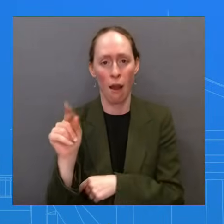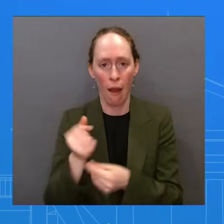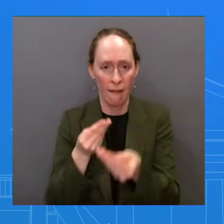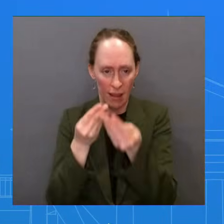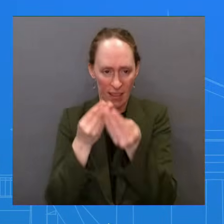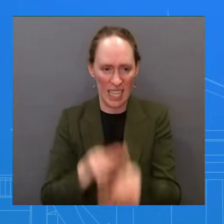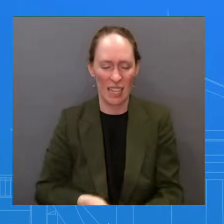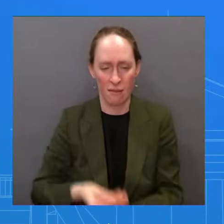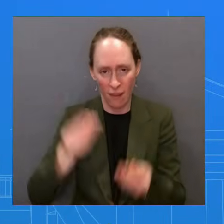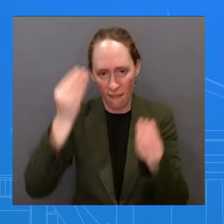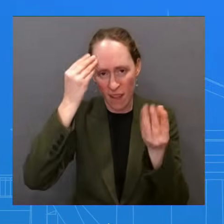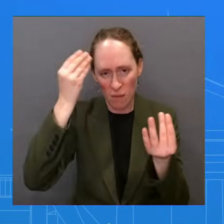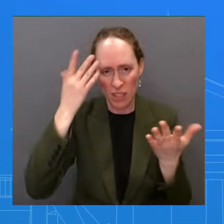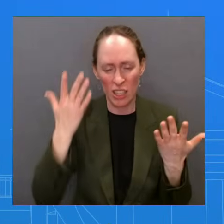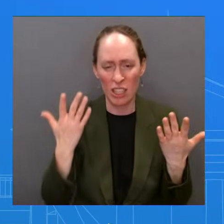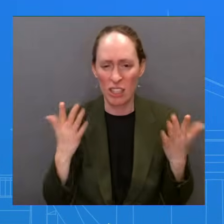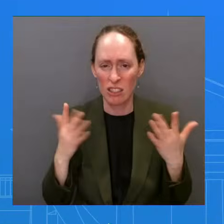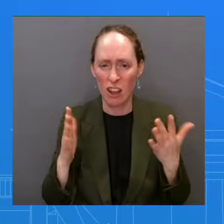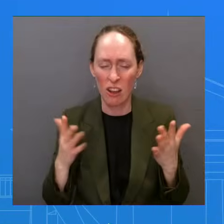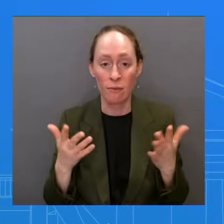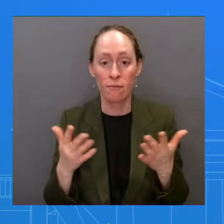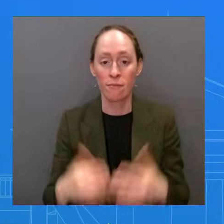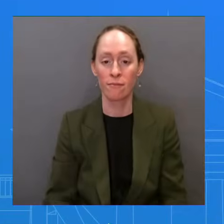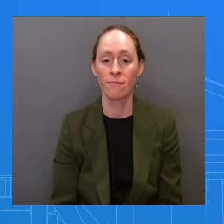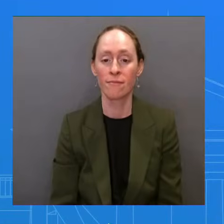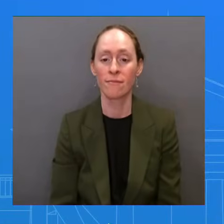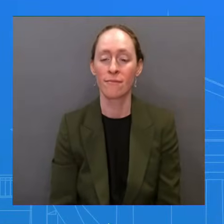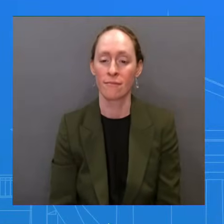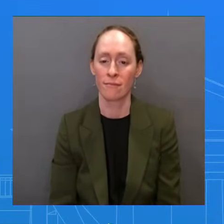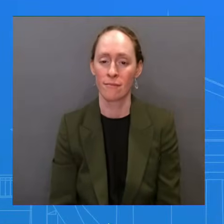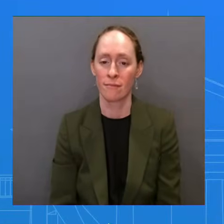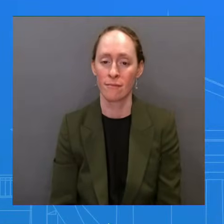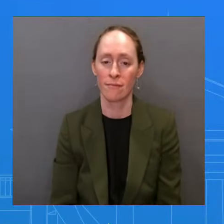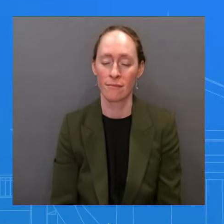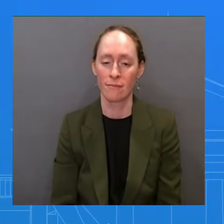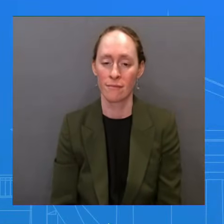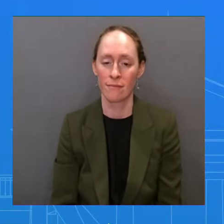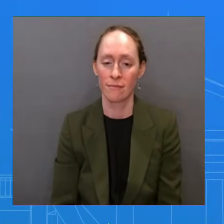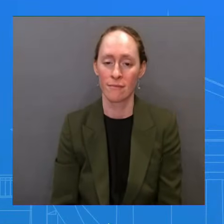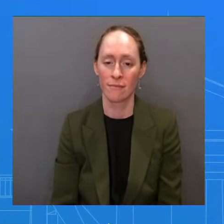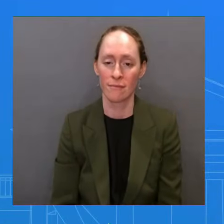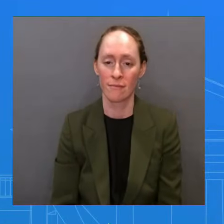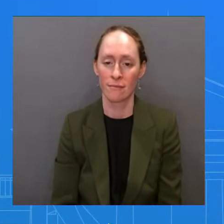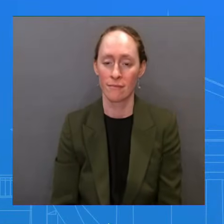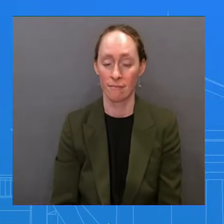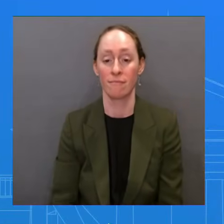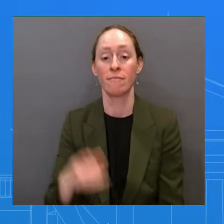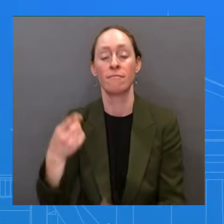to perform some critical law enforcement duties. And so, that is their function. That's what the active duty is going to do.